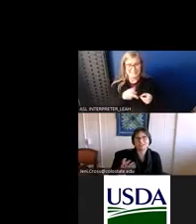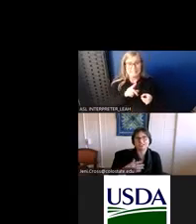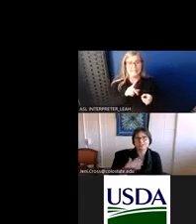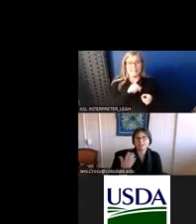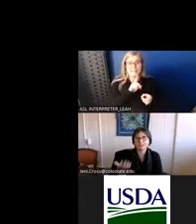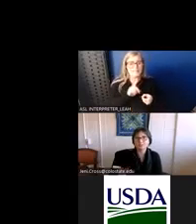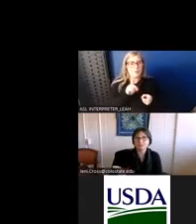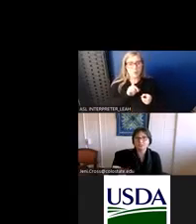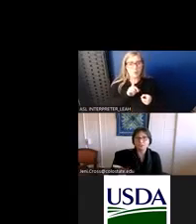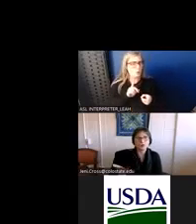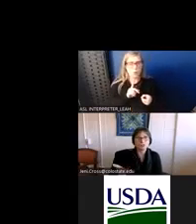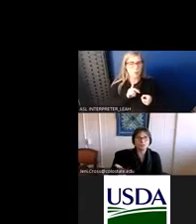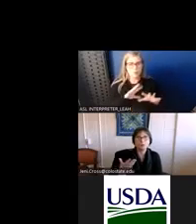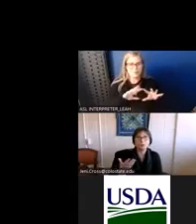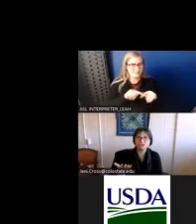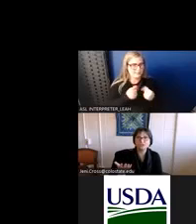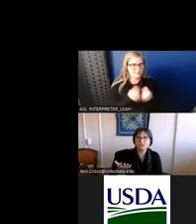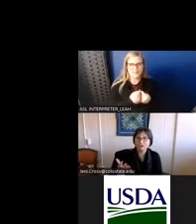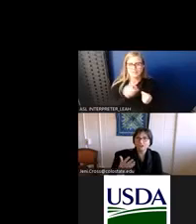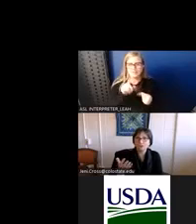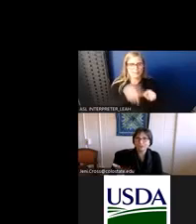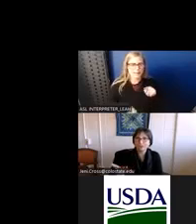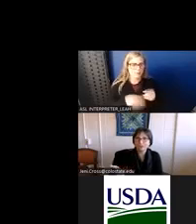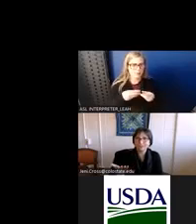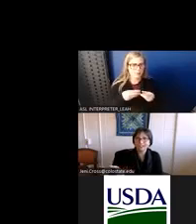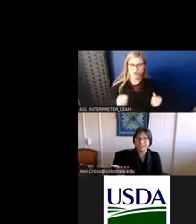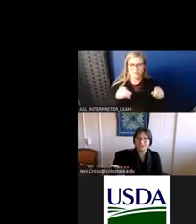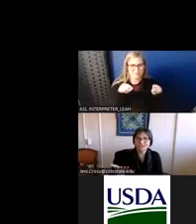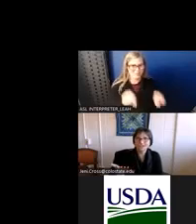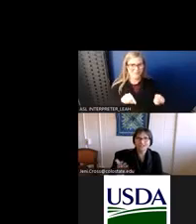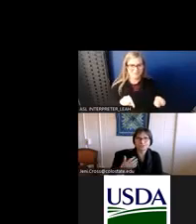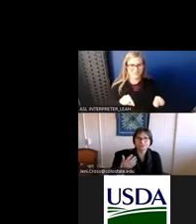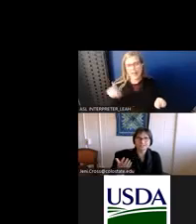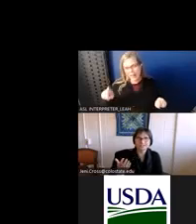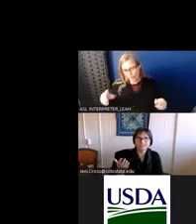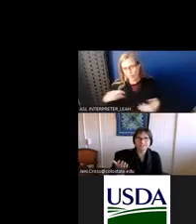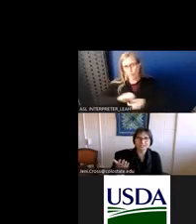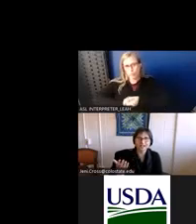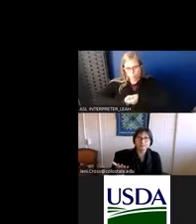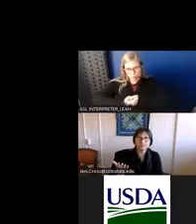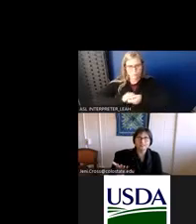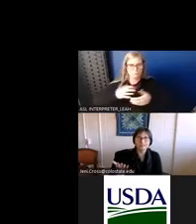And so this team science approach has been emerging really over the last two decades, where science has been